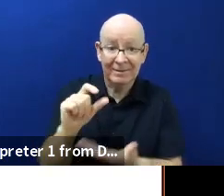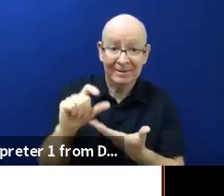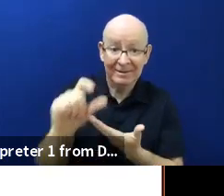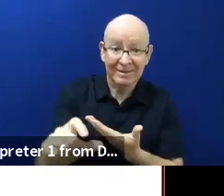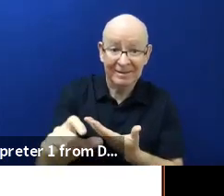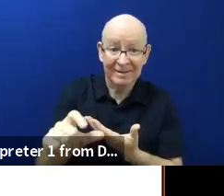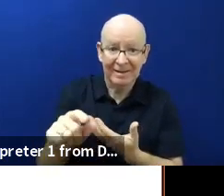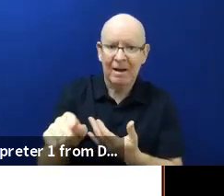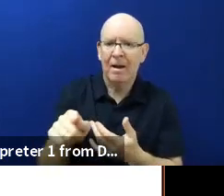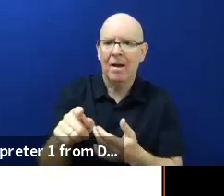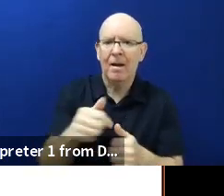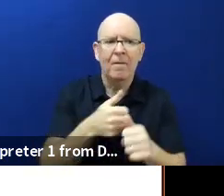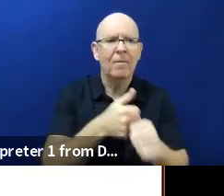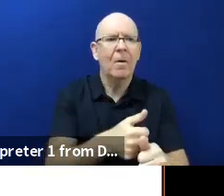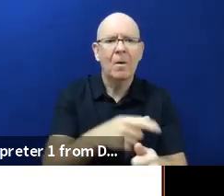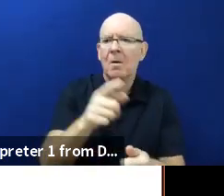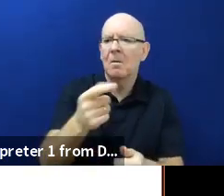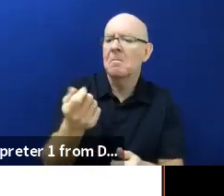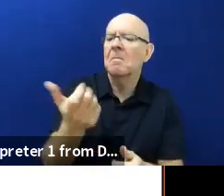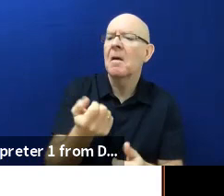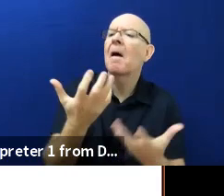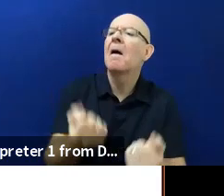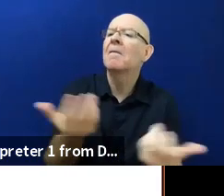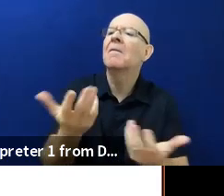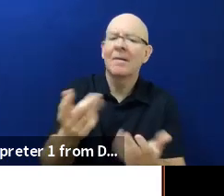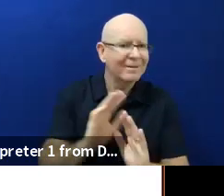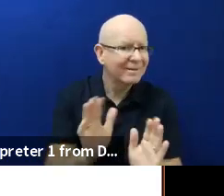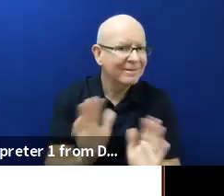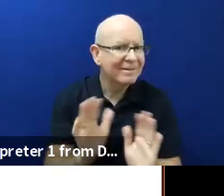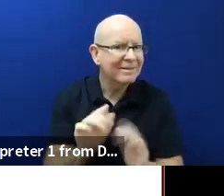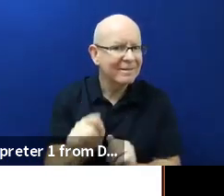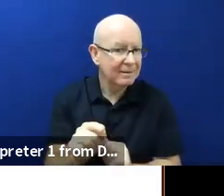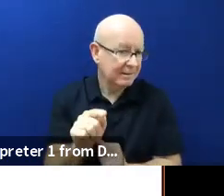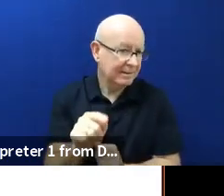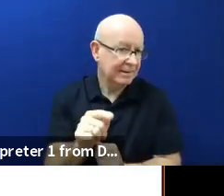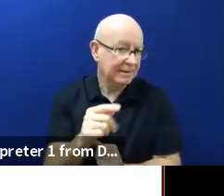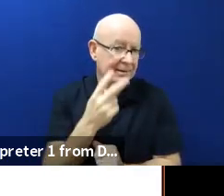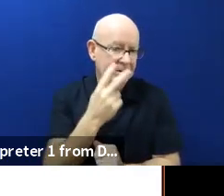because the Department for Social Welfare Development and UNICEF are